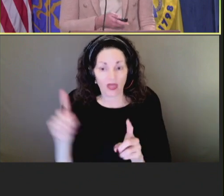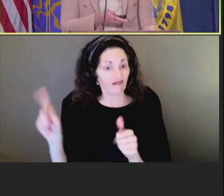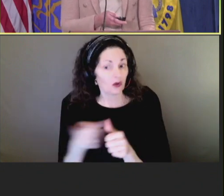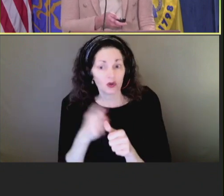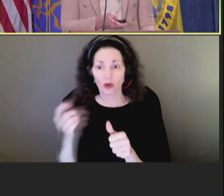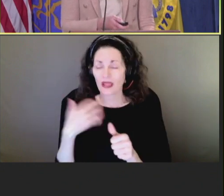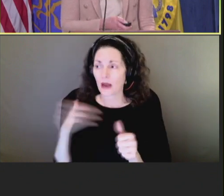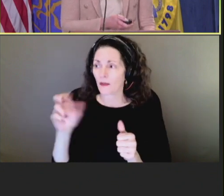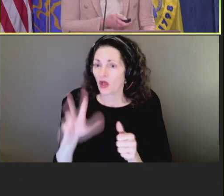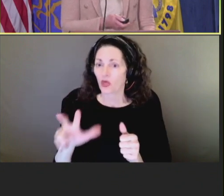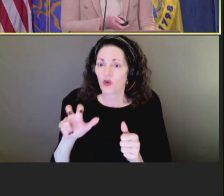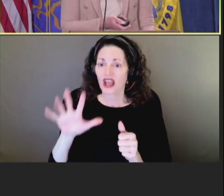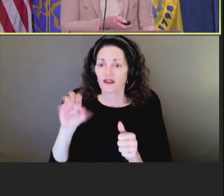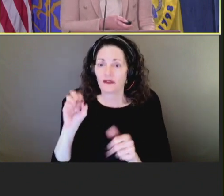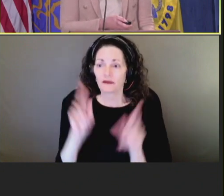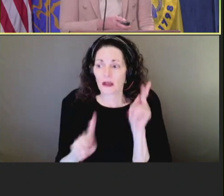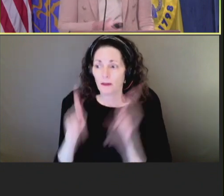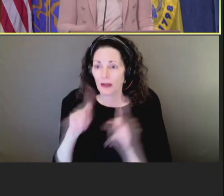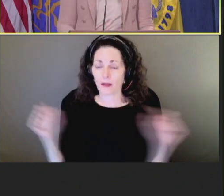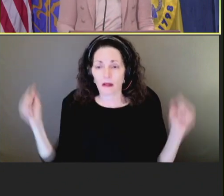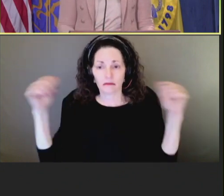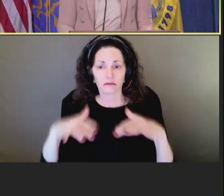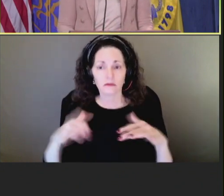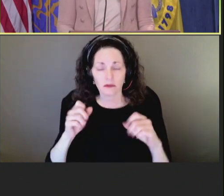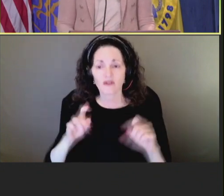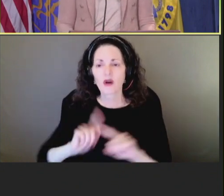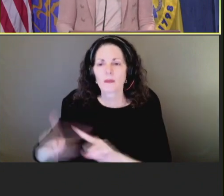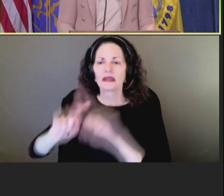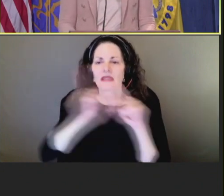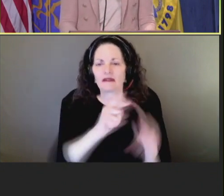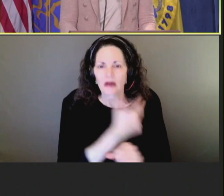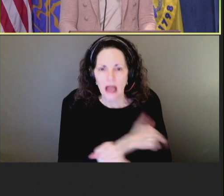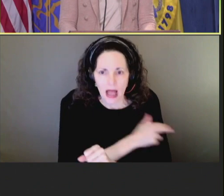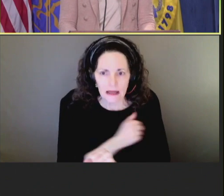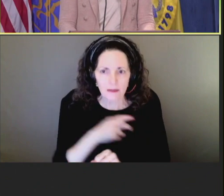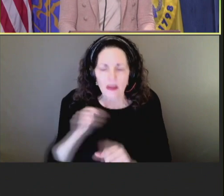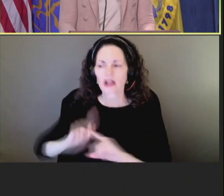hospitals and all different cancers working on this. So, according to them, a global vaccine